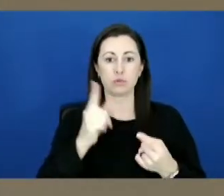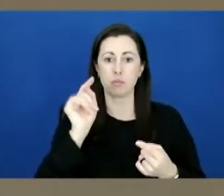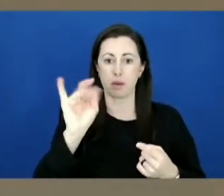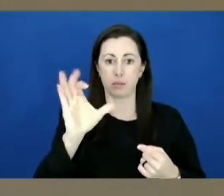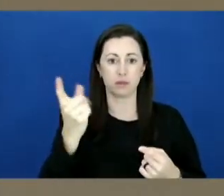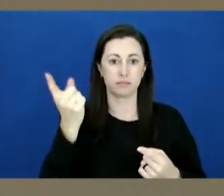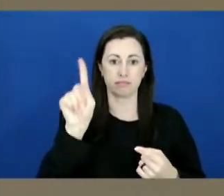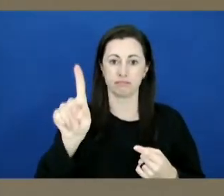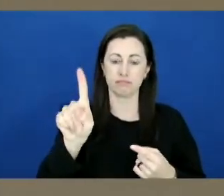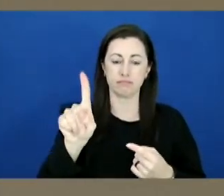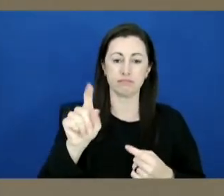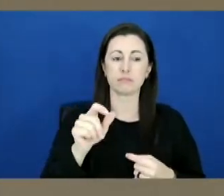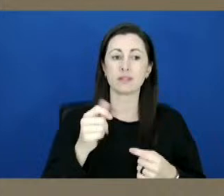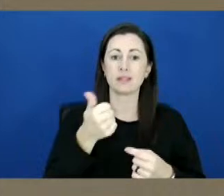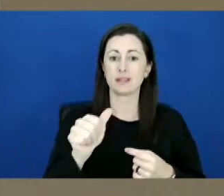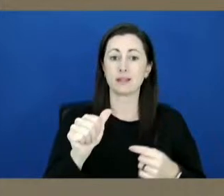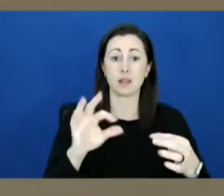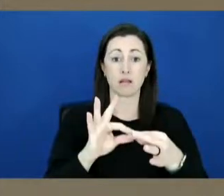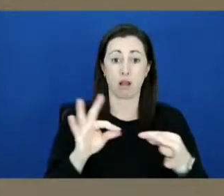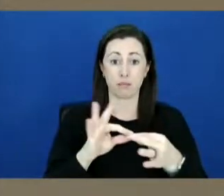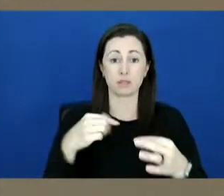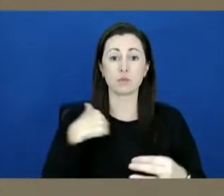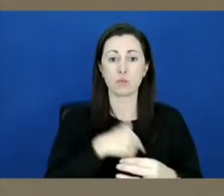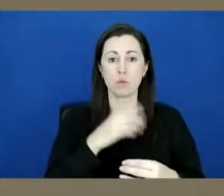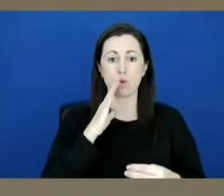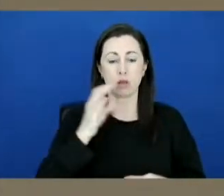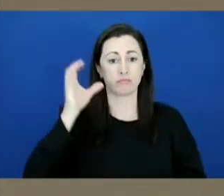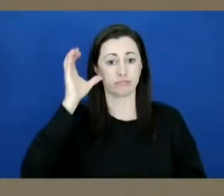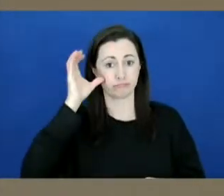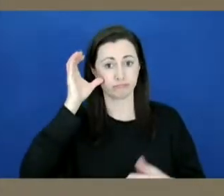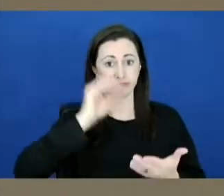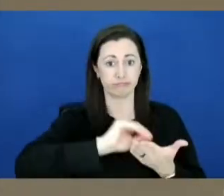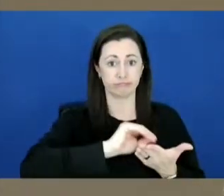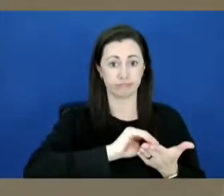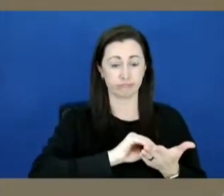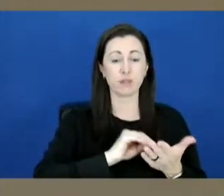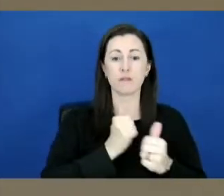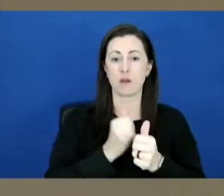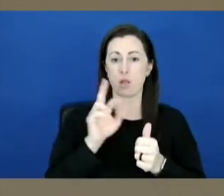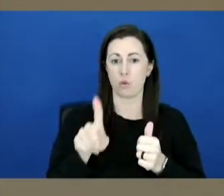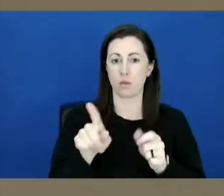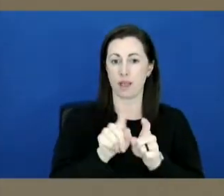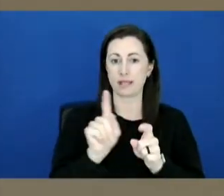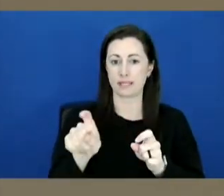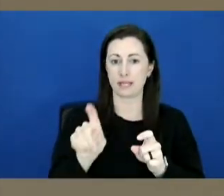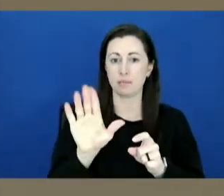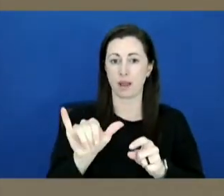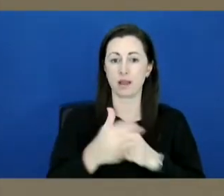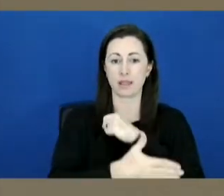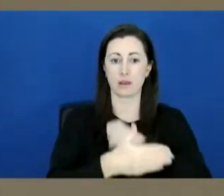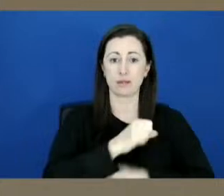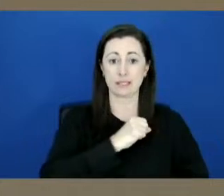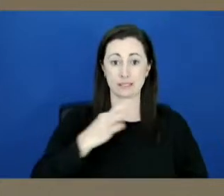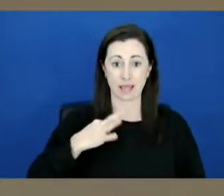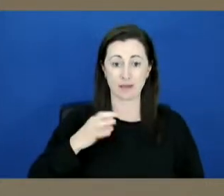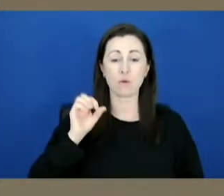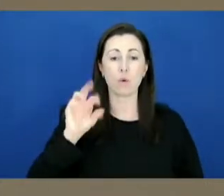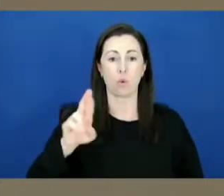ENGAGE IN DIALOGUE WITH THE PUBLIC APPEARANCE SPEAKERS.